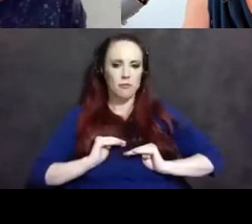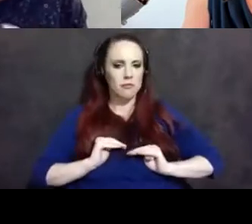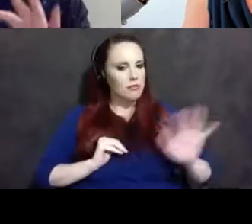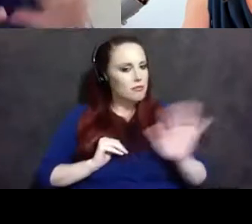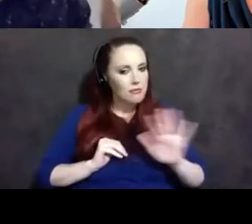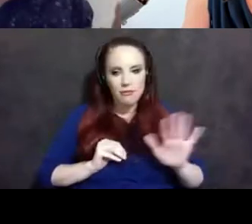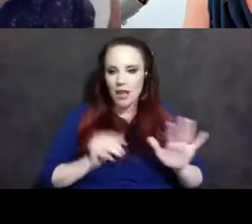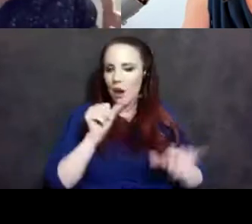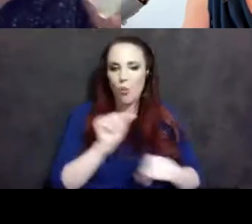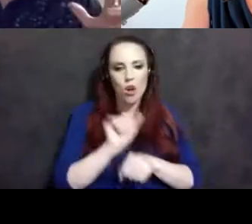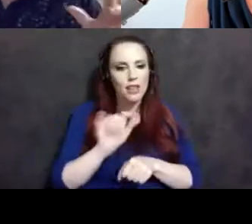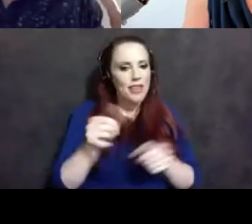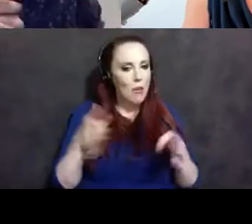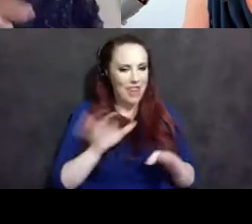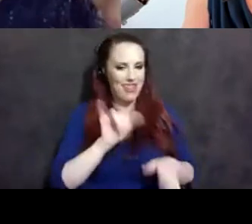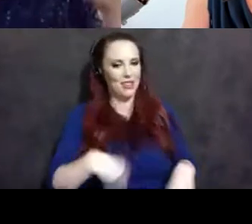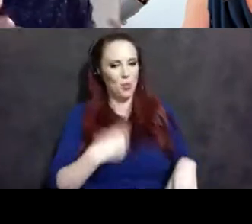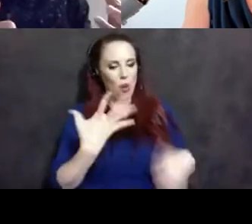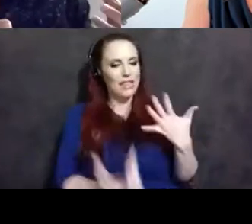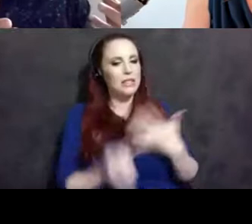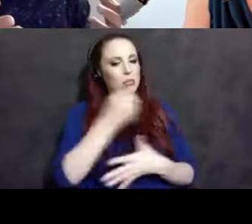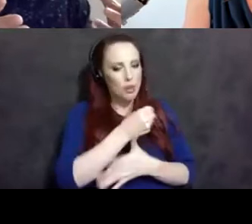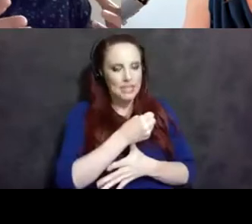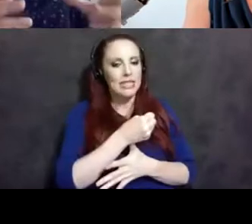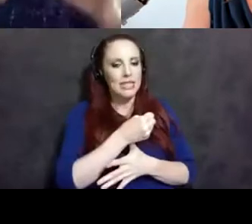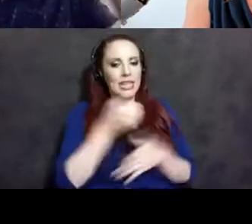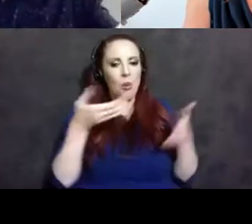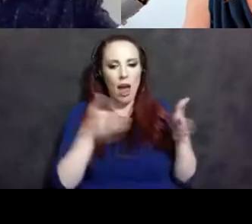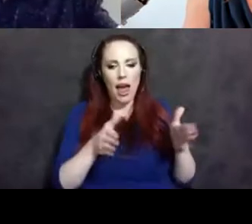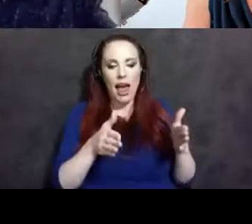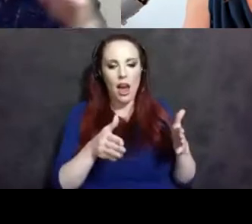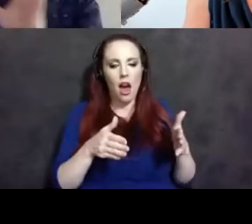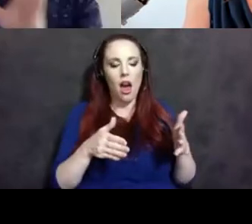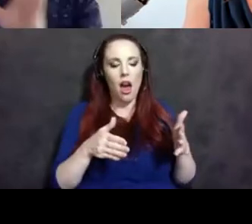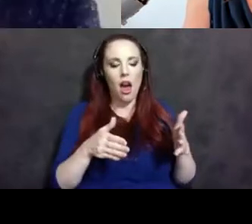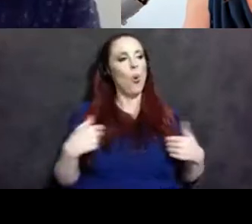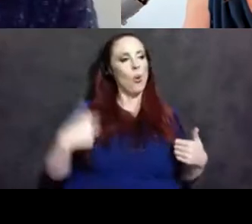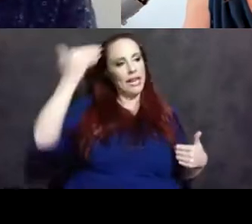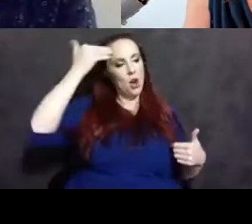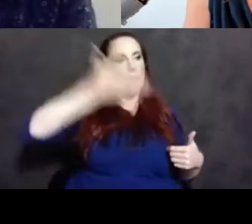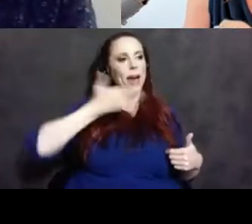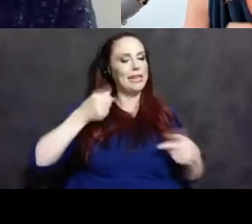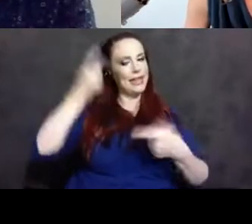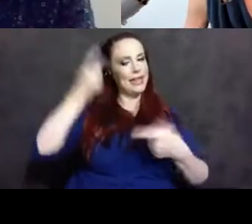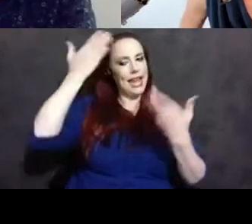This is a really super messy way of building products, like, we know best, they don't know what they need.